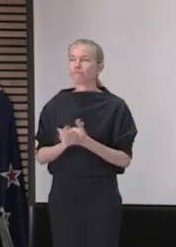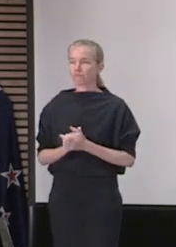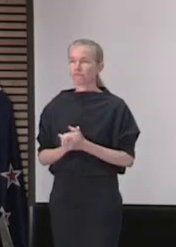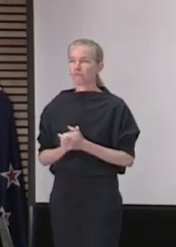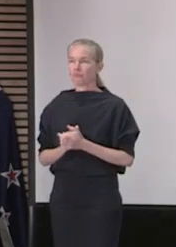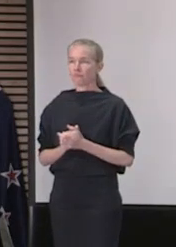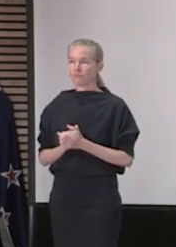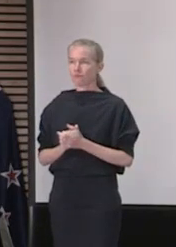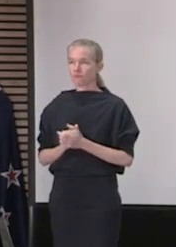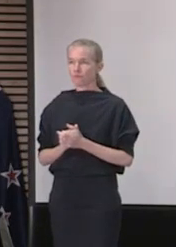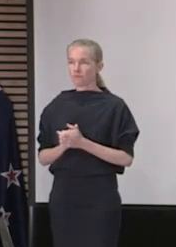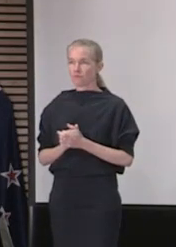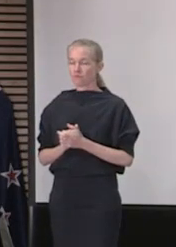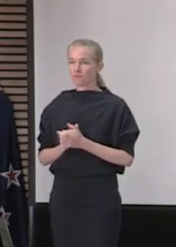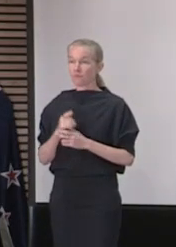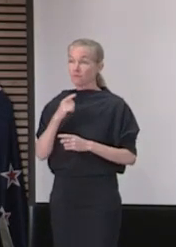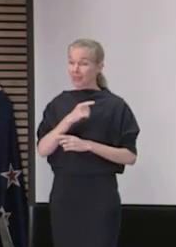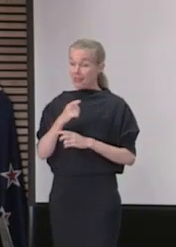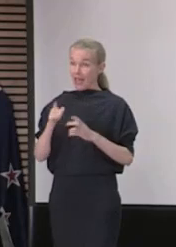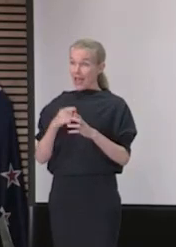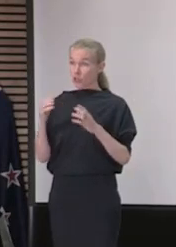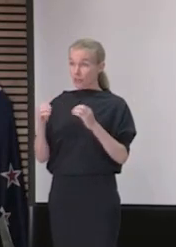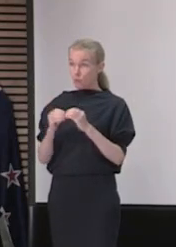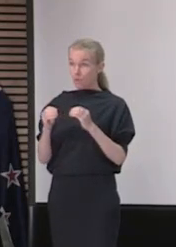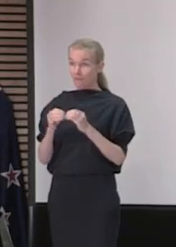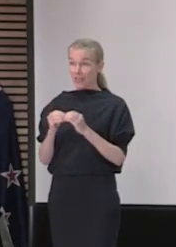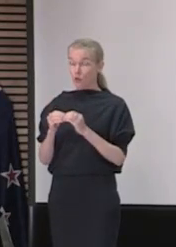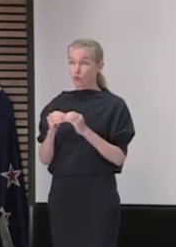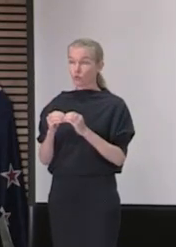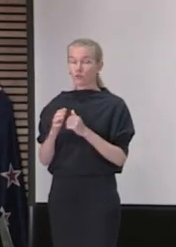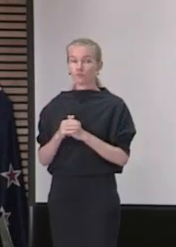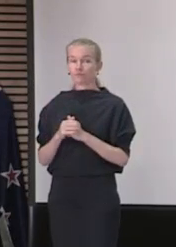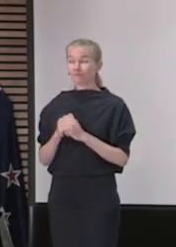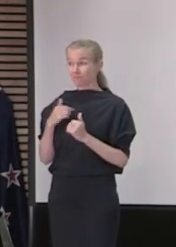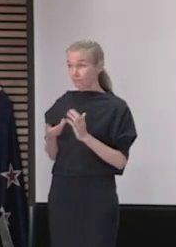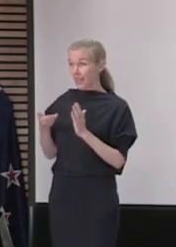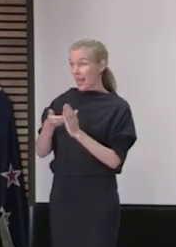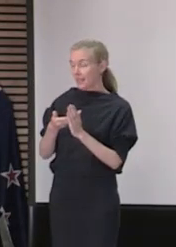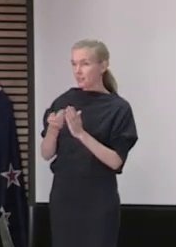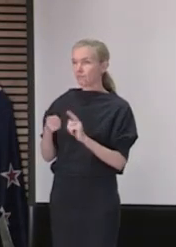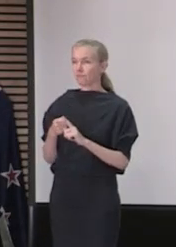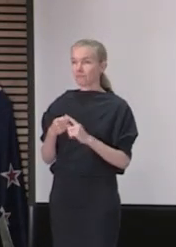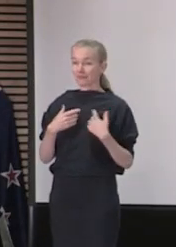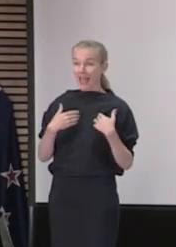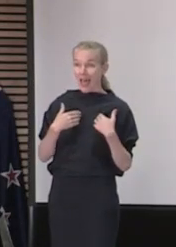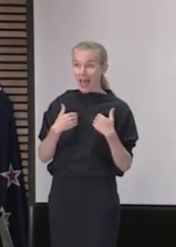Just that we're verycareful billion any of thesedevelopments in health, tobalance up